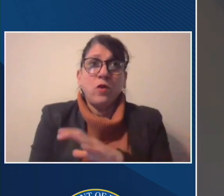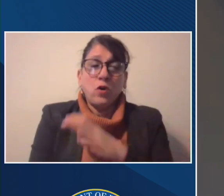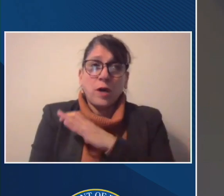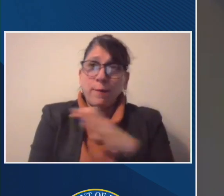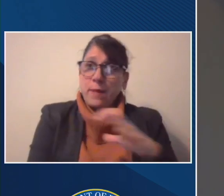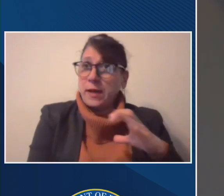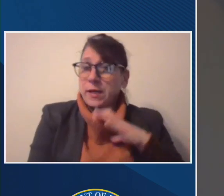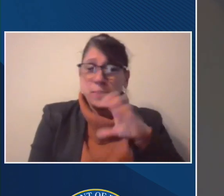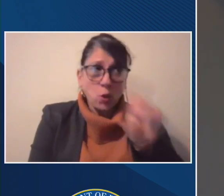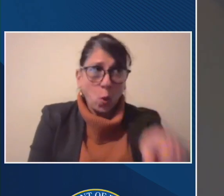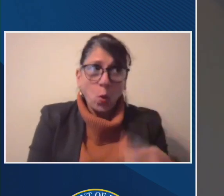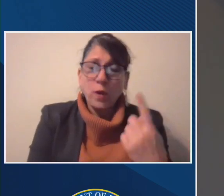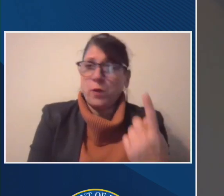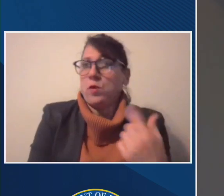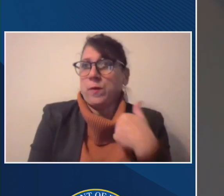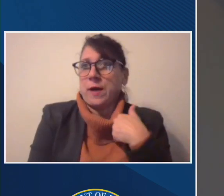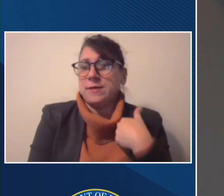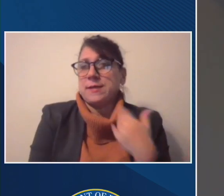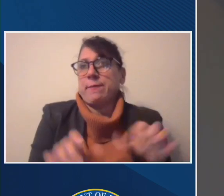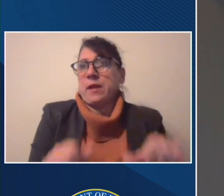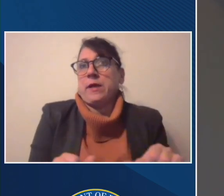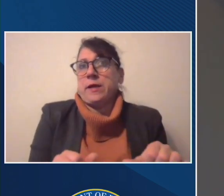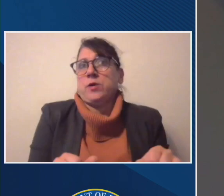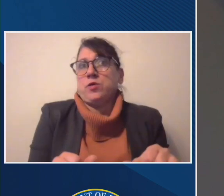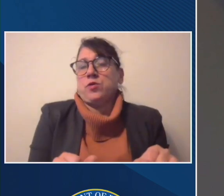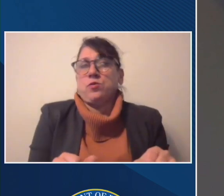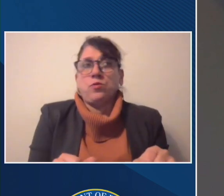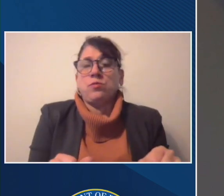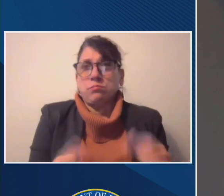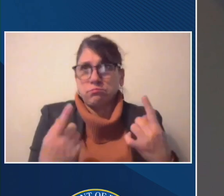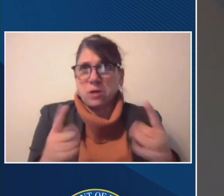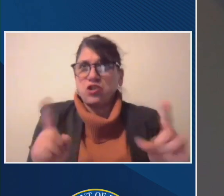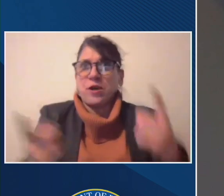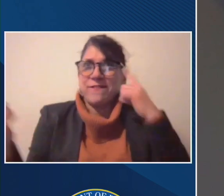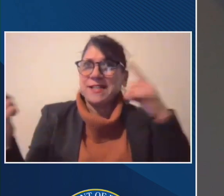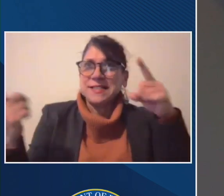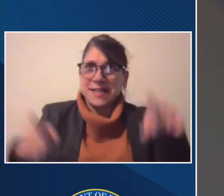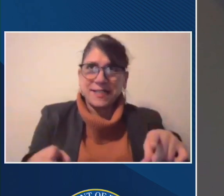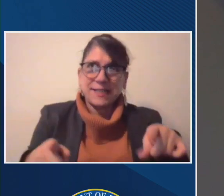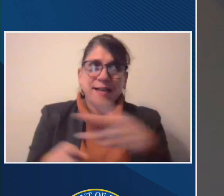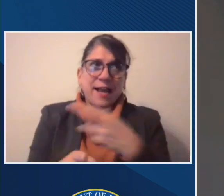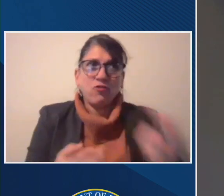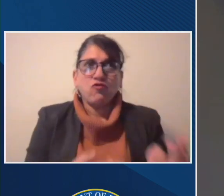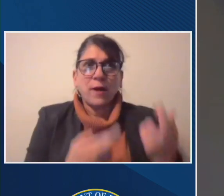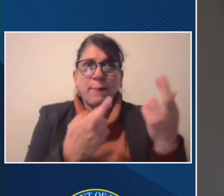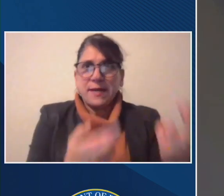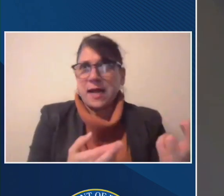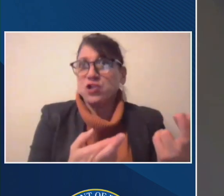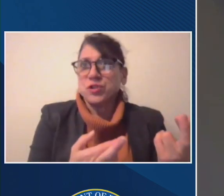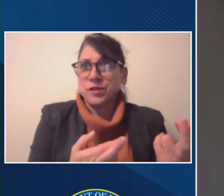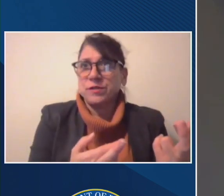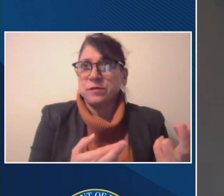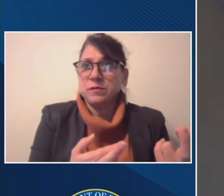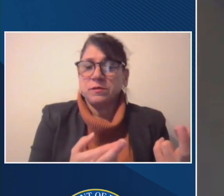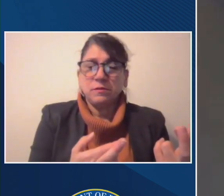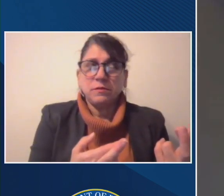has the ability to reach consensus on a recommendation that the subcommittee